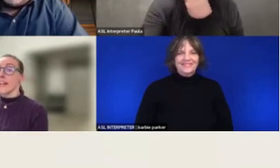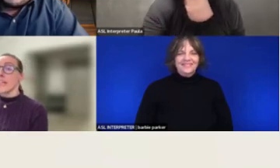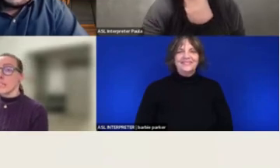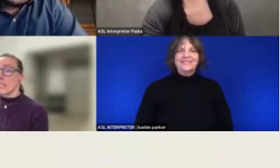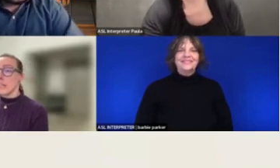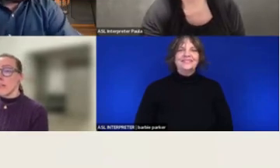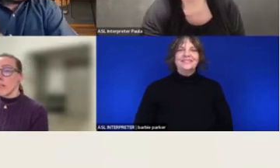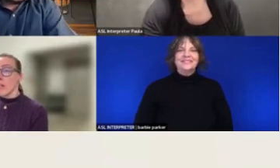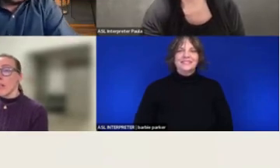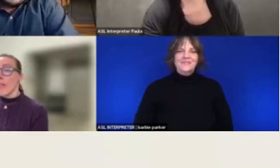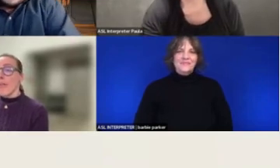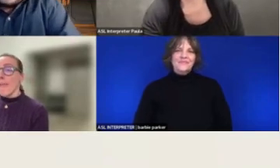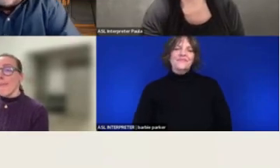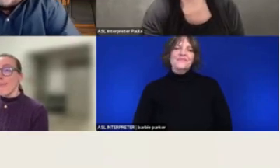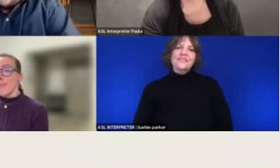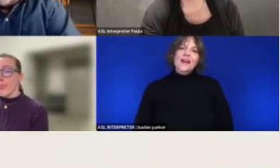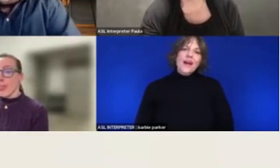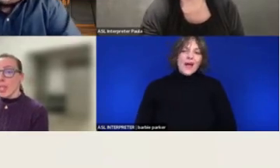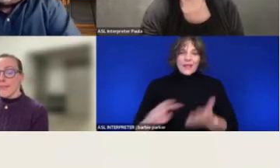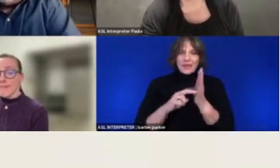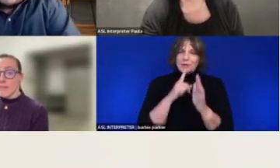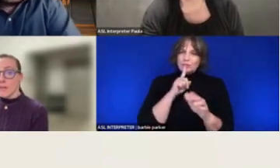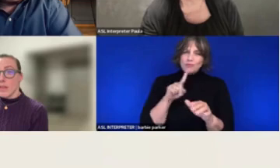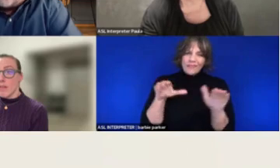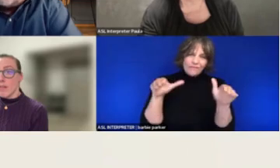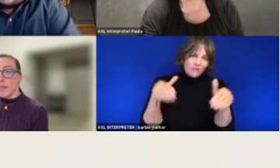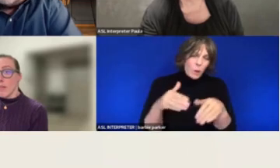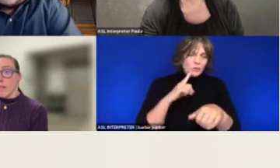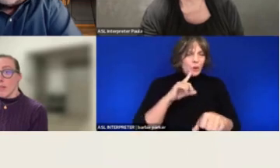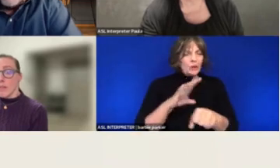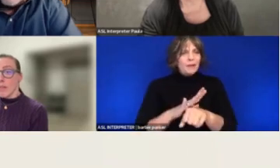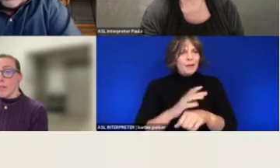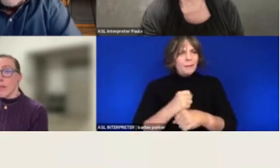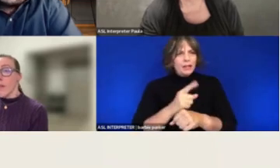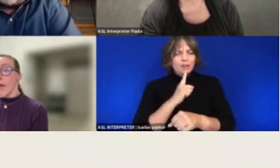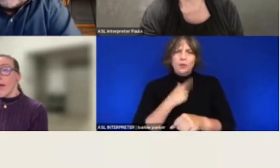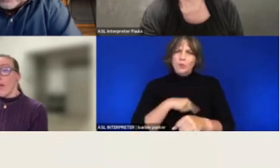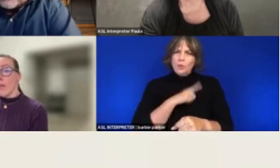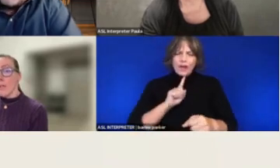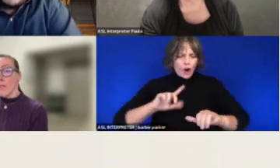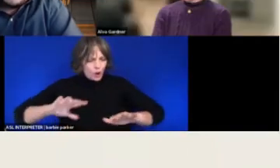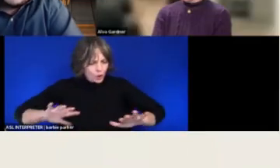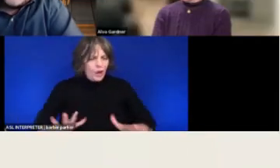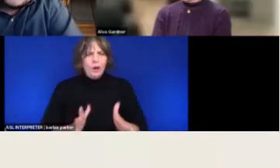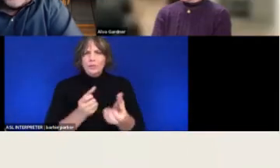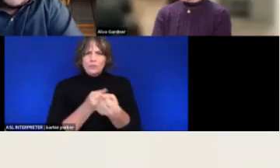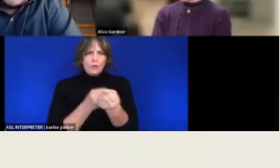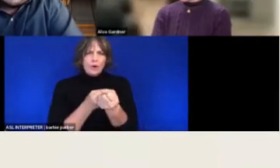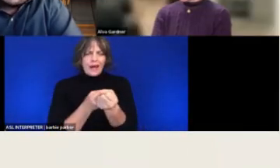really need to make sure that we are going to be a proponent of change, where we're going to advocate for change that we are